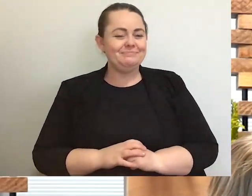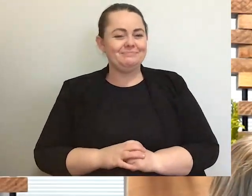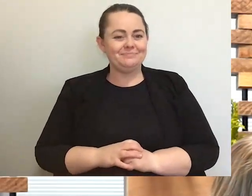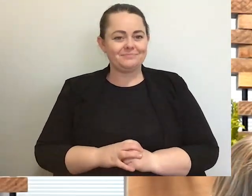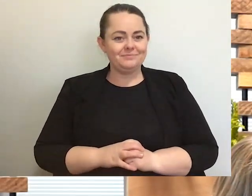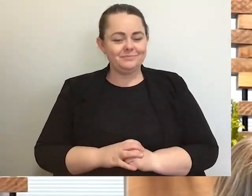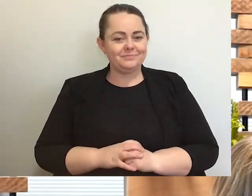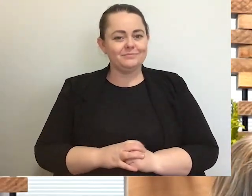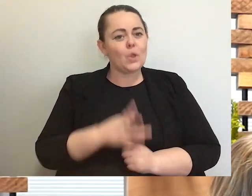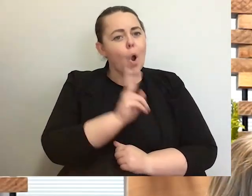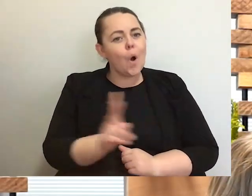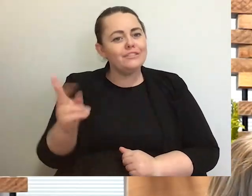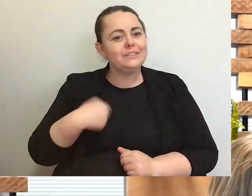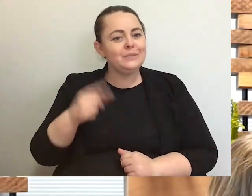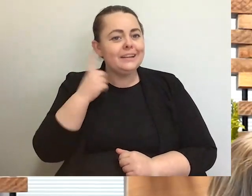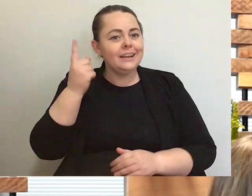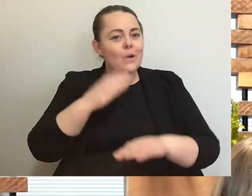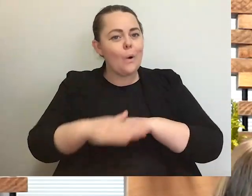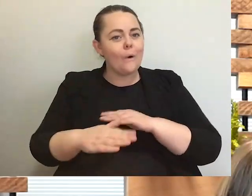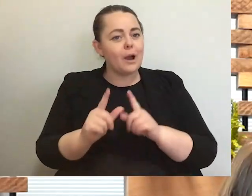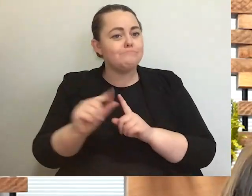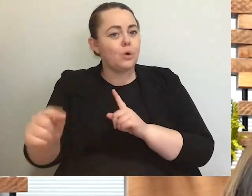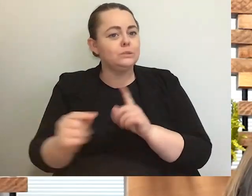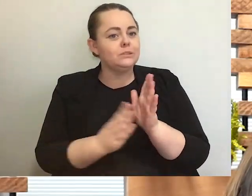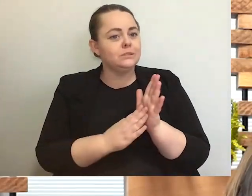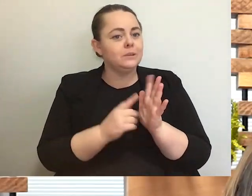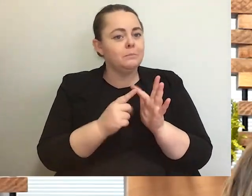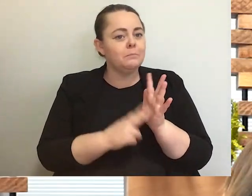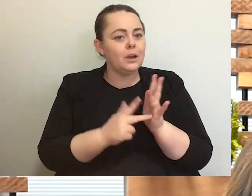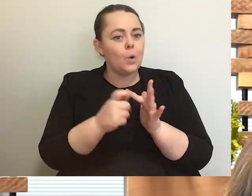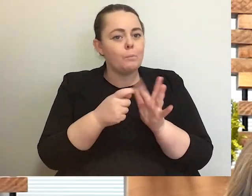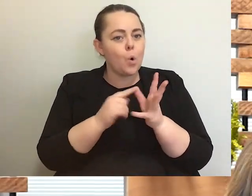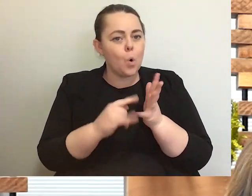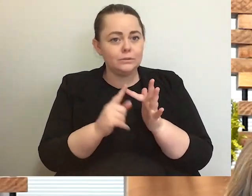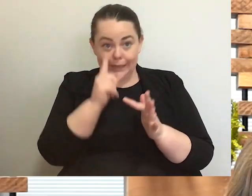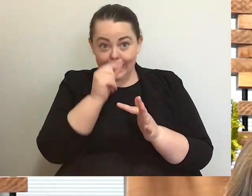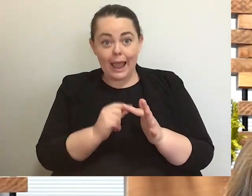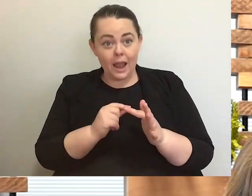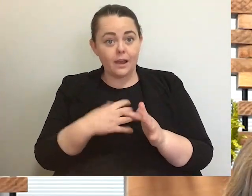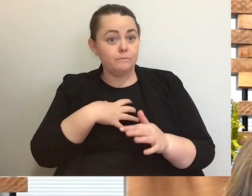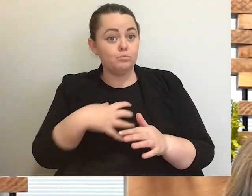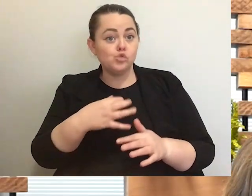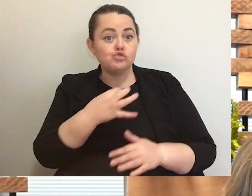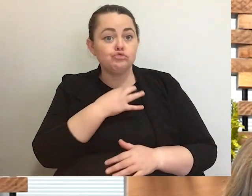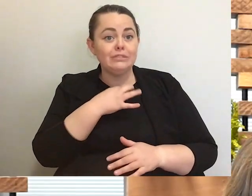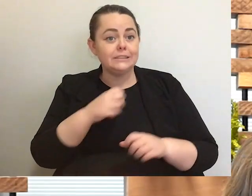We often hear that postmenopausal can increase the risk of fractures and that's, so we know that the changes in oestrogen